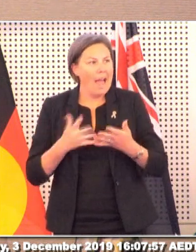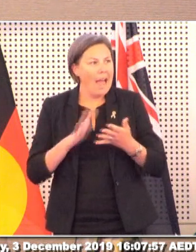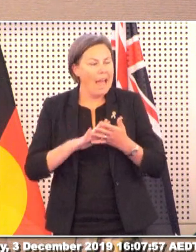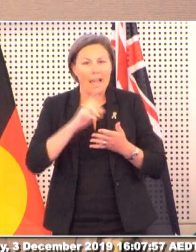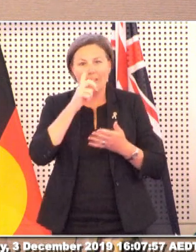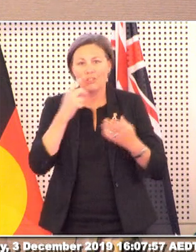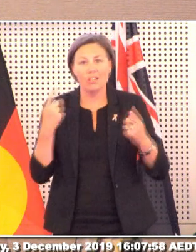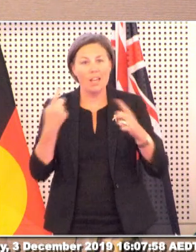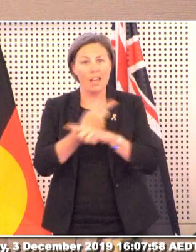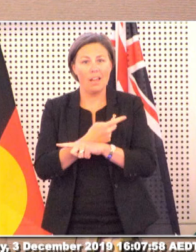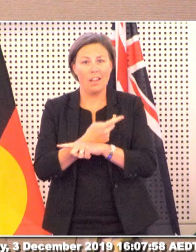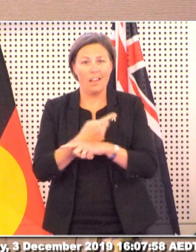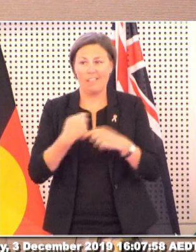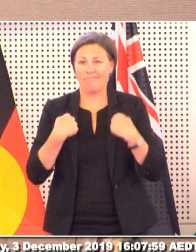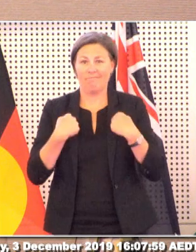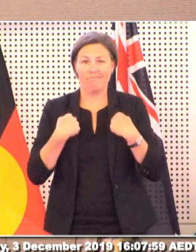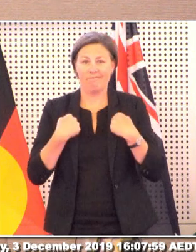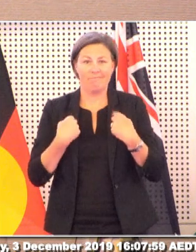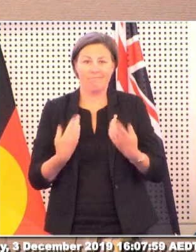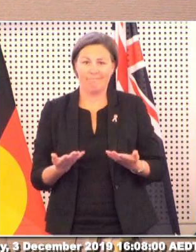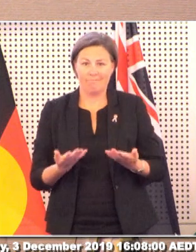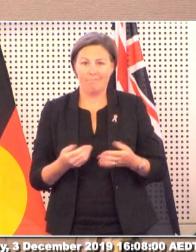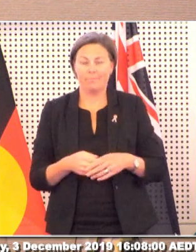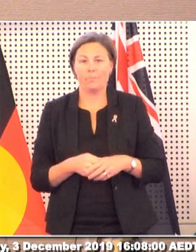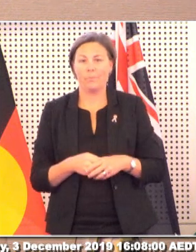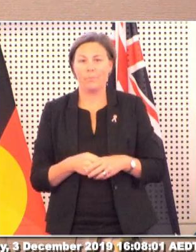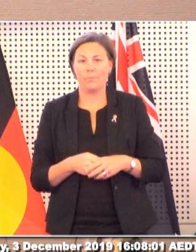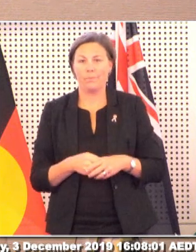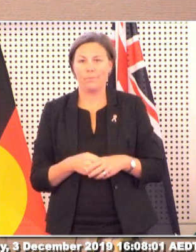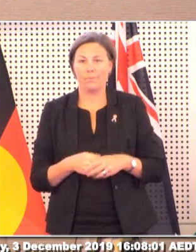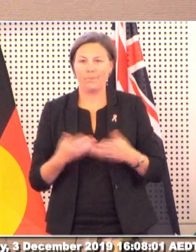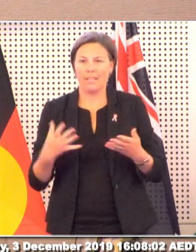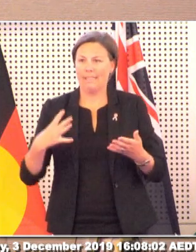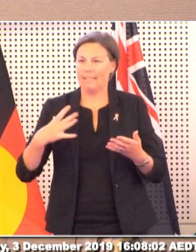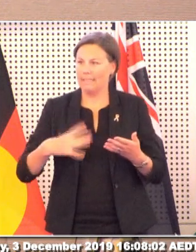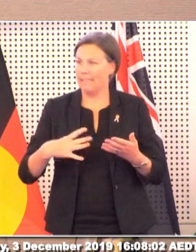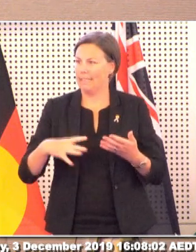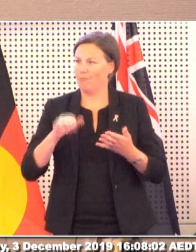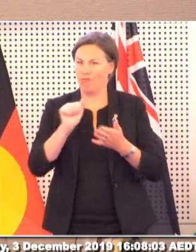And we should have the systems in place to be able to change it.